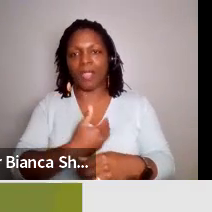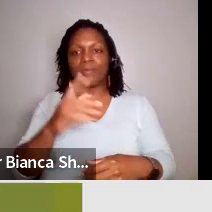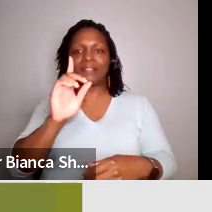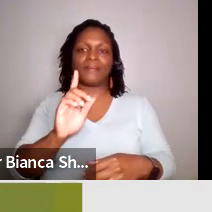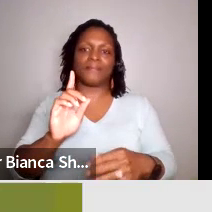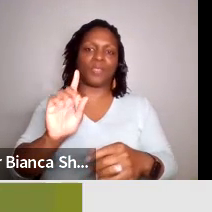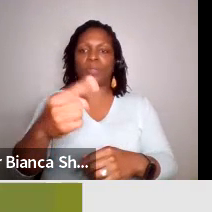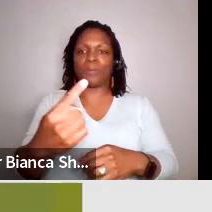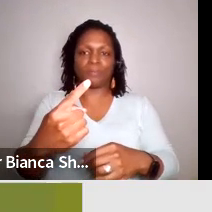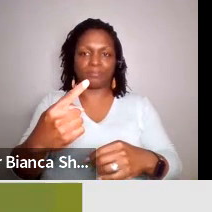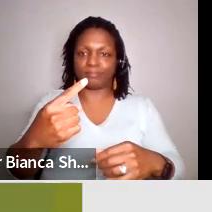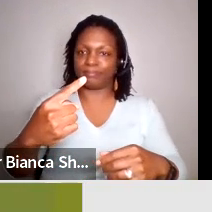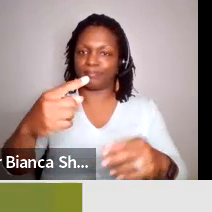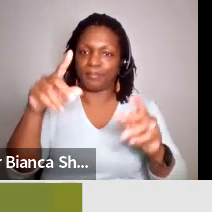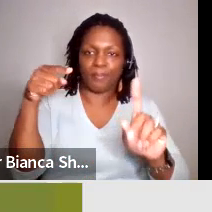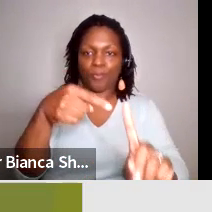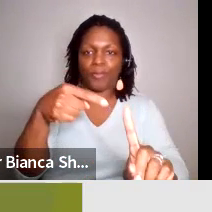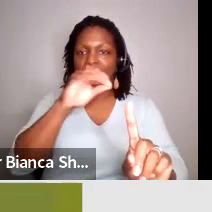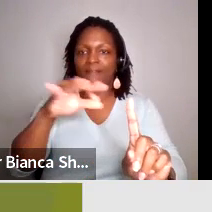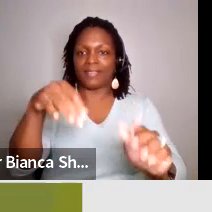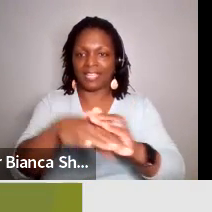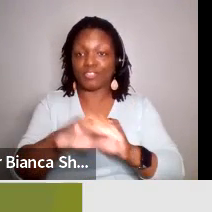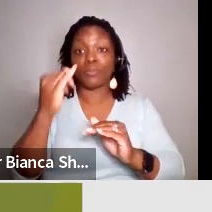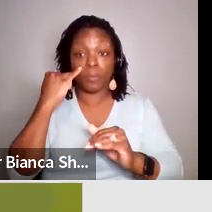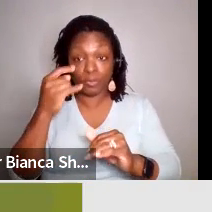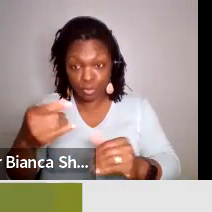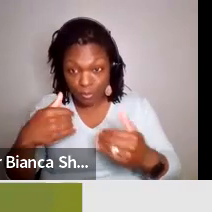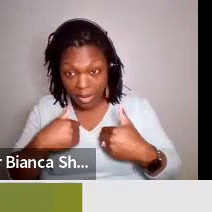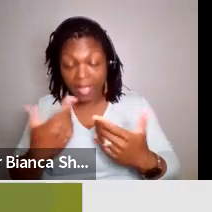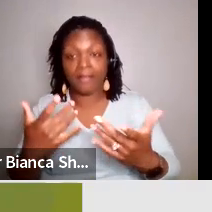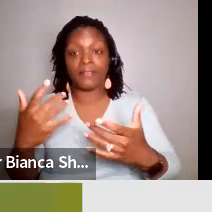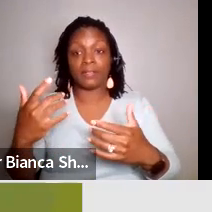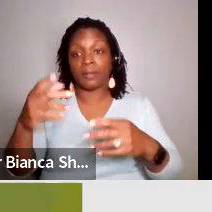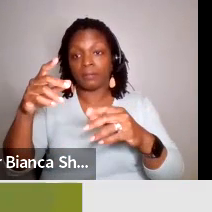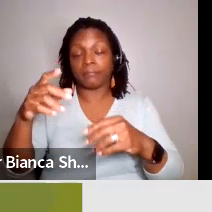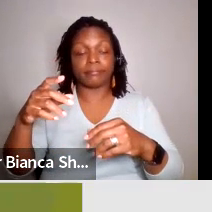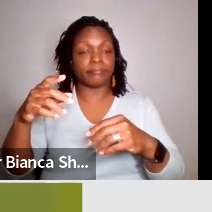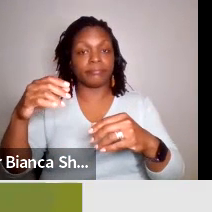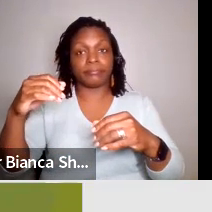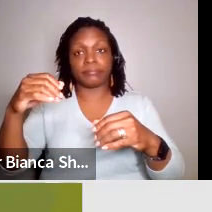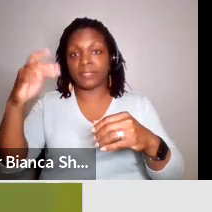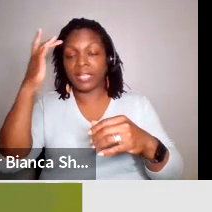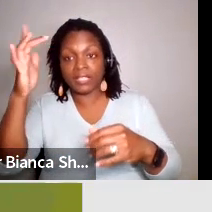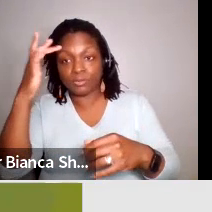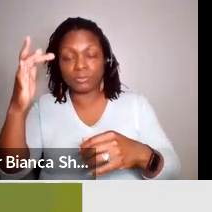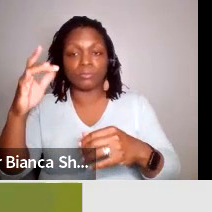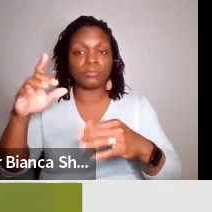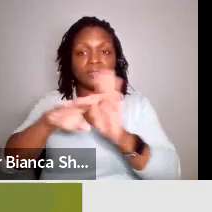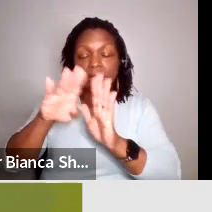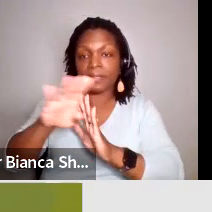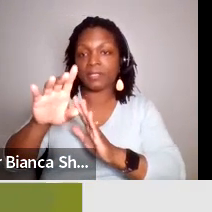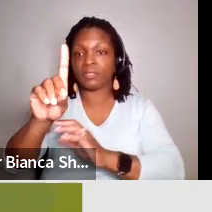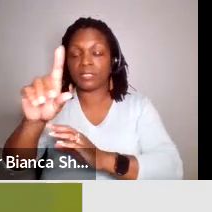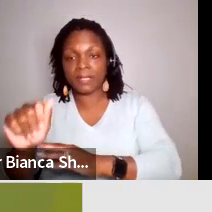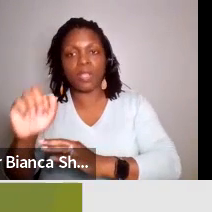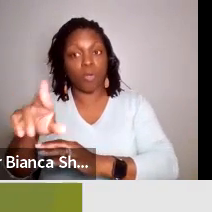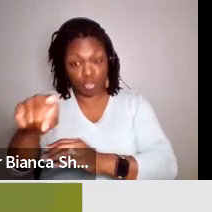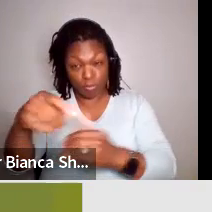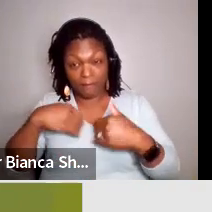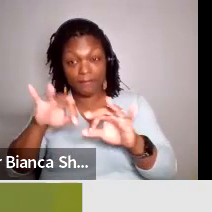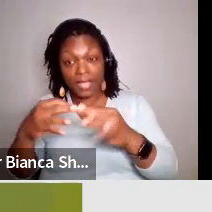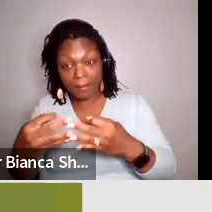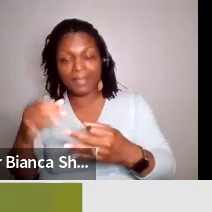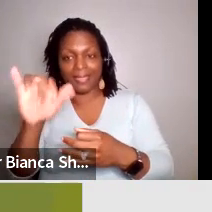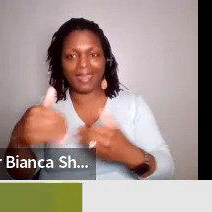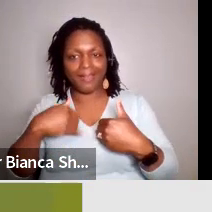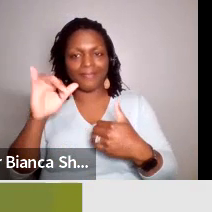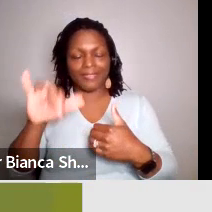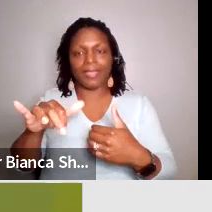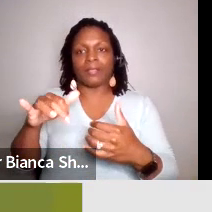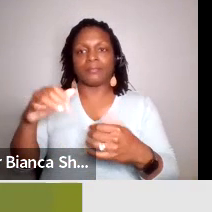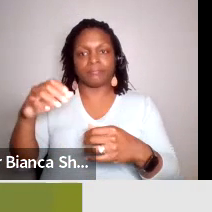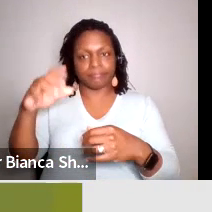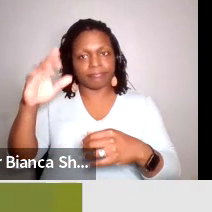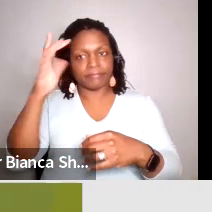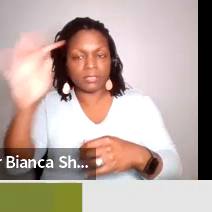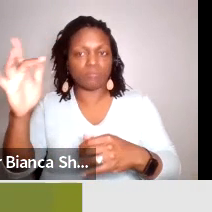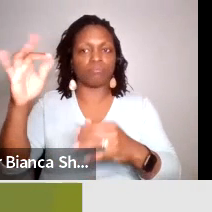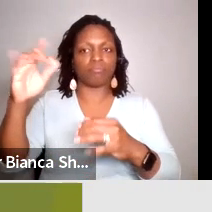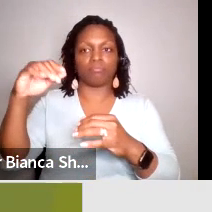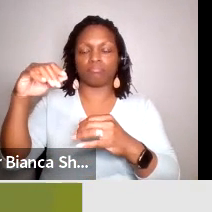So if you are a person with an intellectual or developmental disability, or family member of a person with an intellectual and developmental disability, and you need to know where to go for services kind of your first stop is to